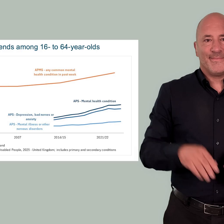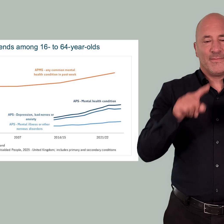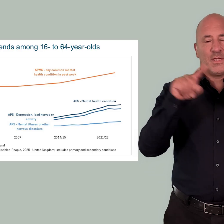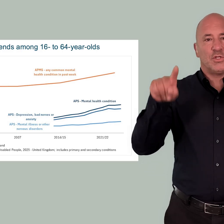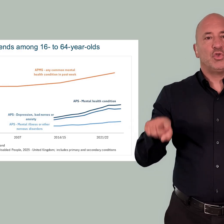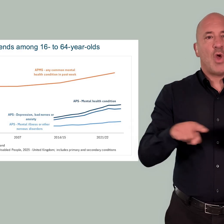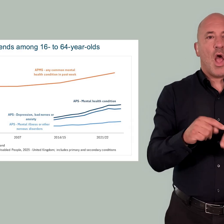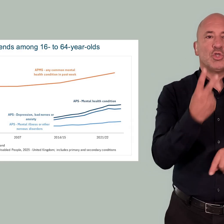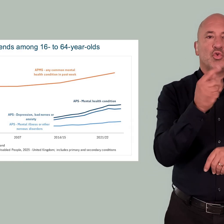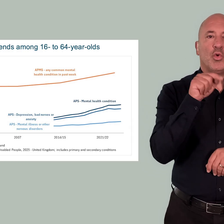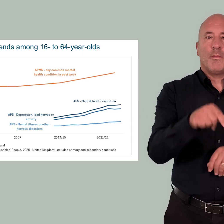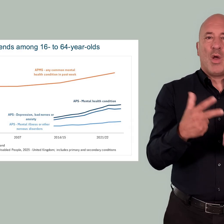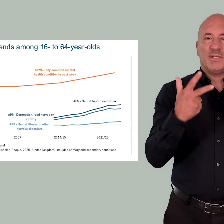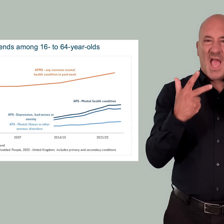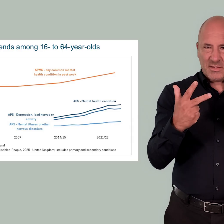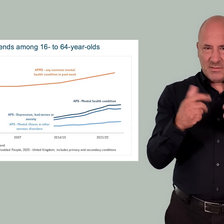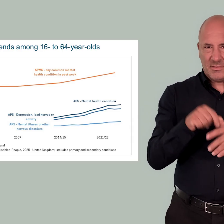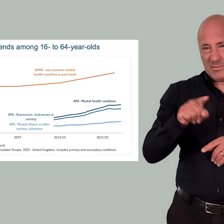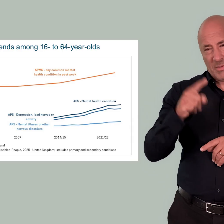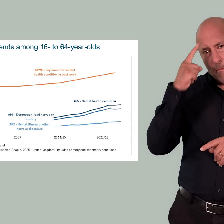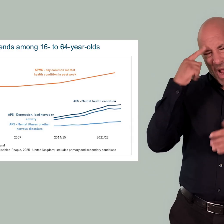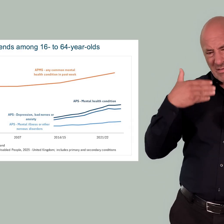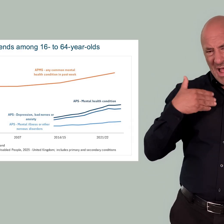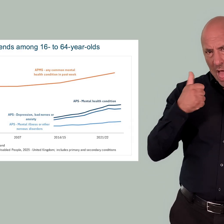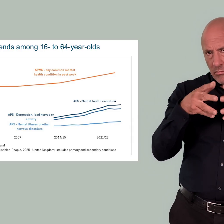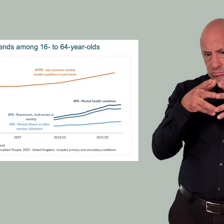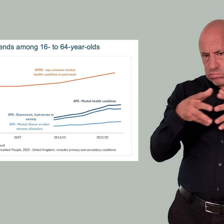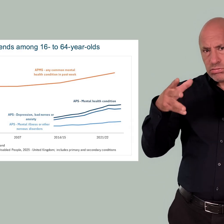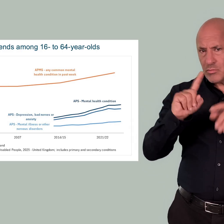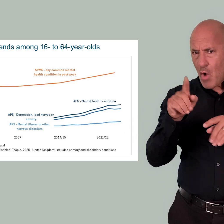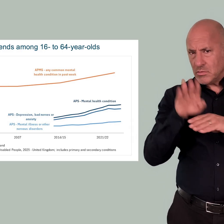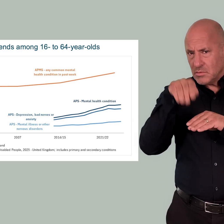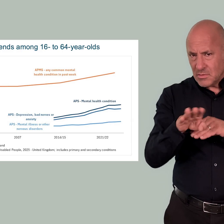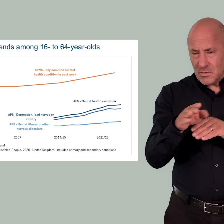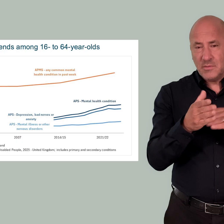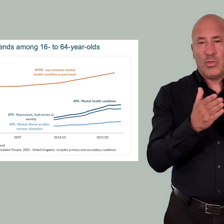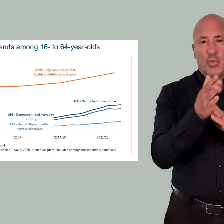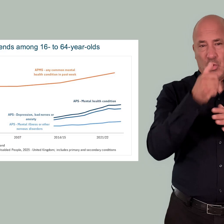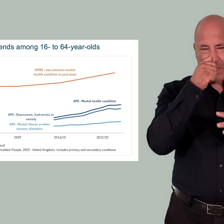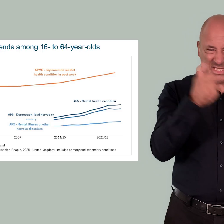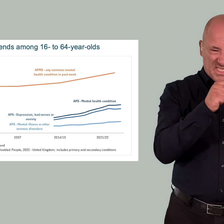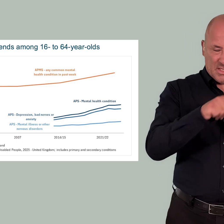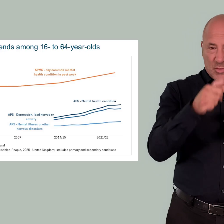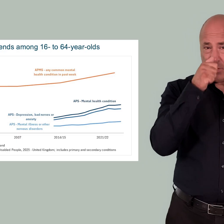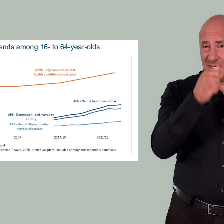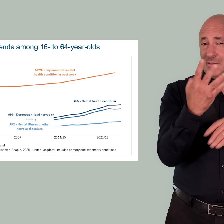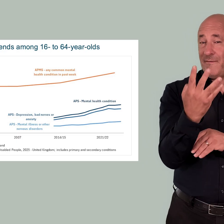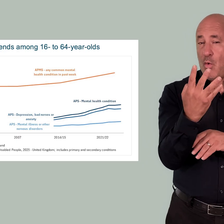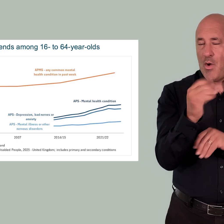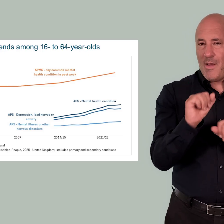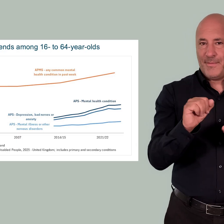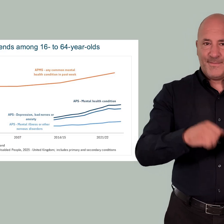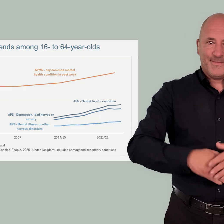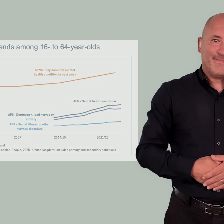Chart 2.8: Mental health trends among 16- to 64-year-olds